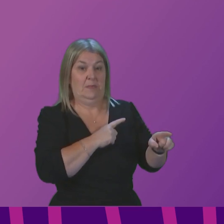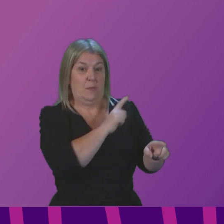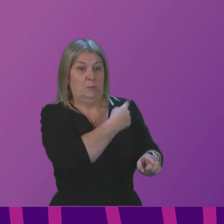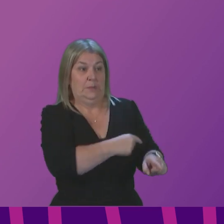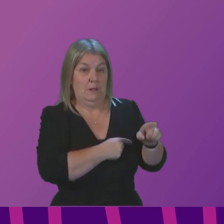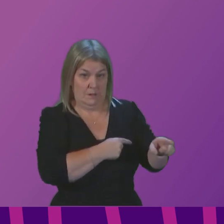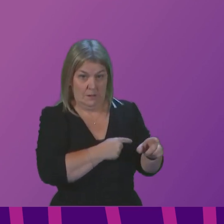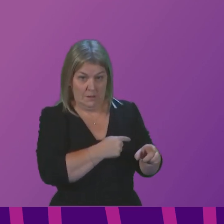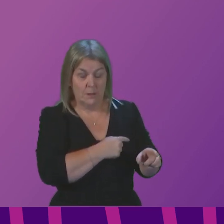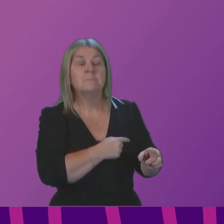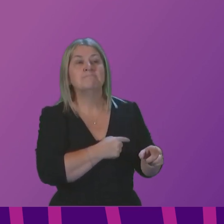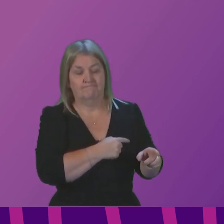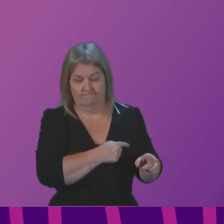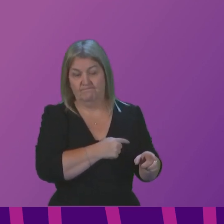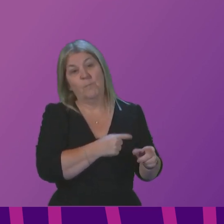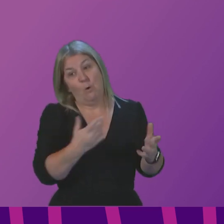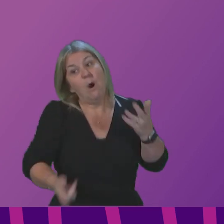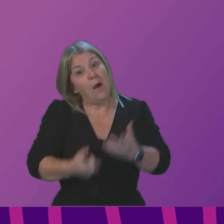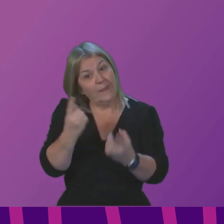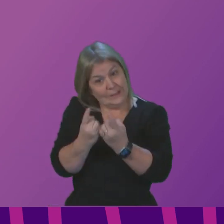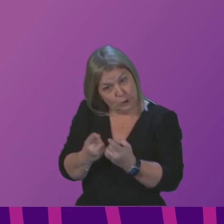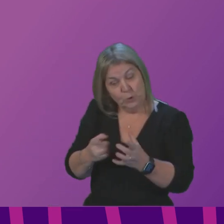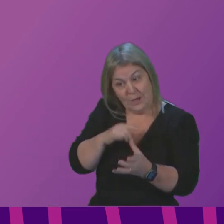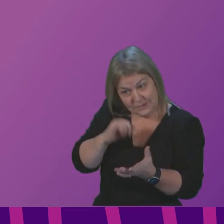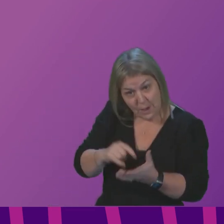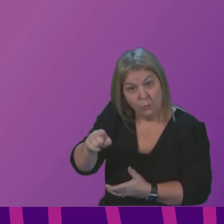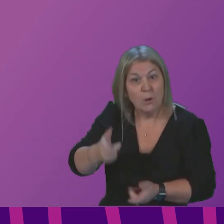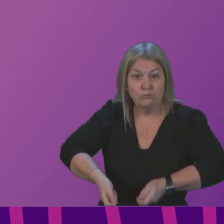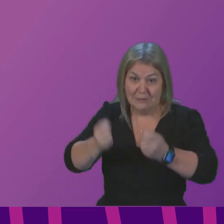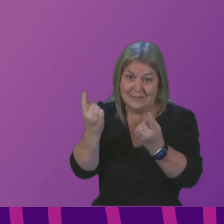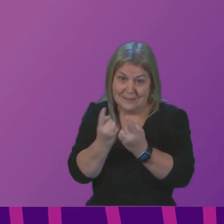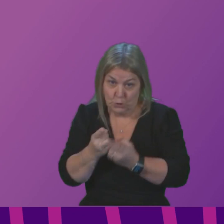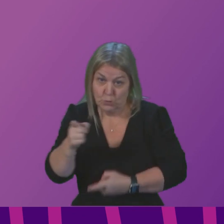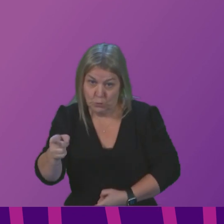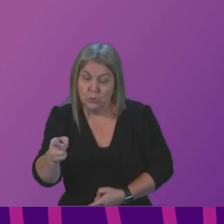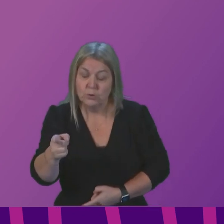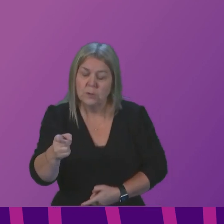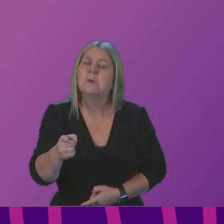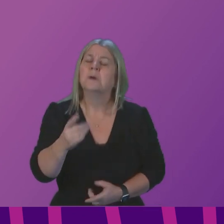have been raised over the years about the hospital, including by Anas Sarwar, a public